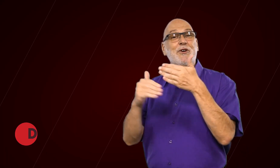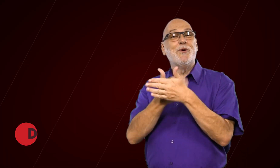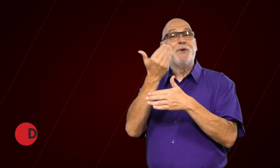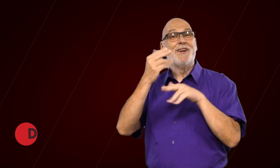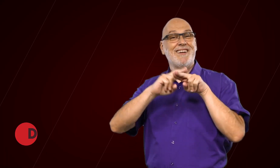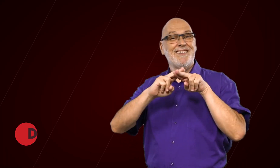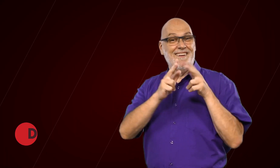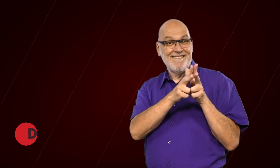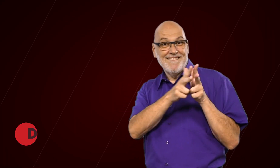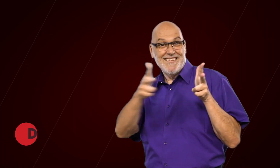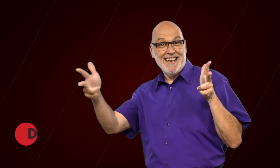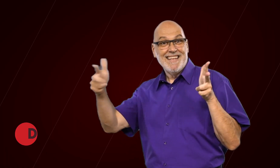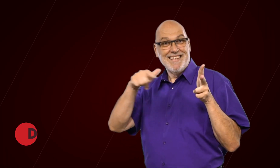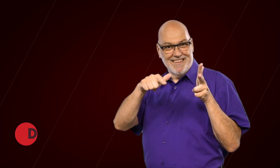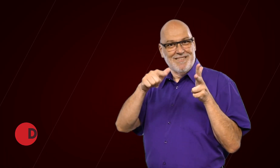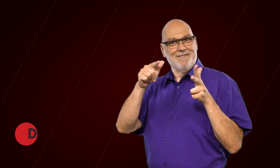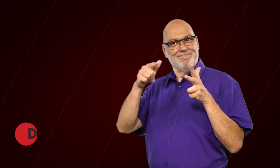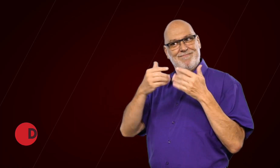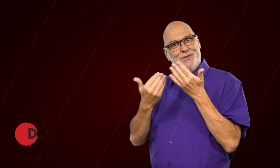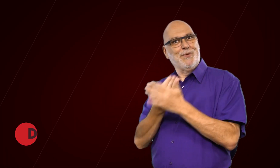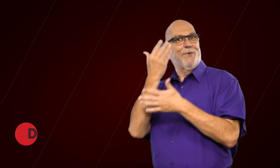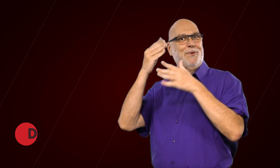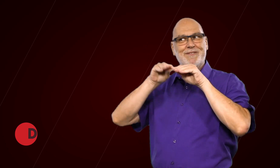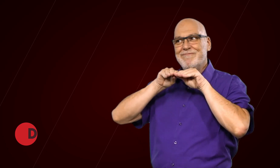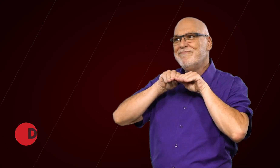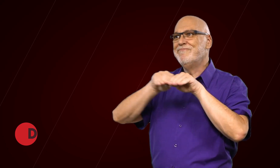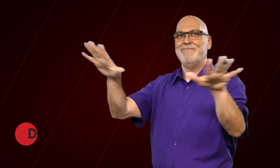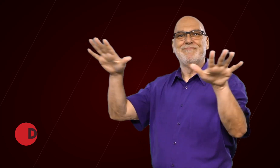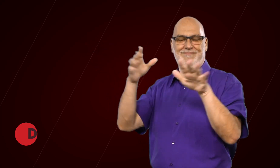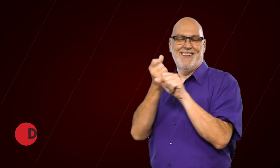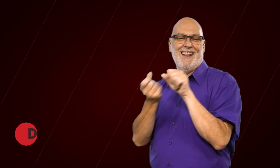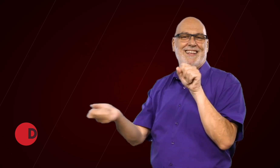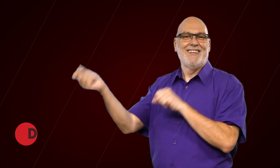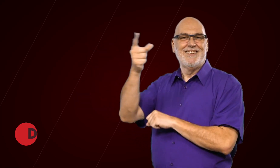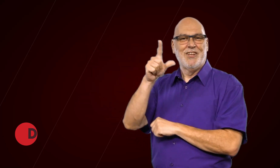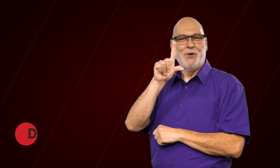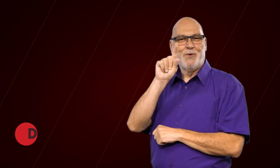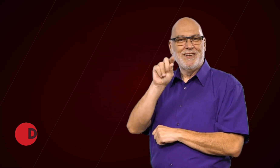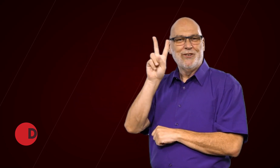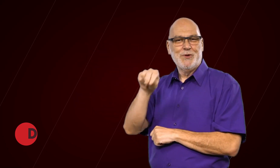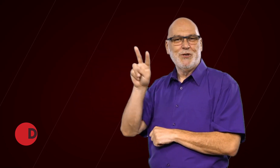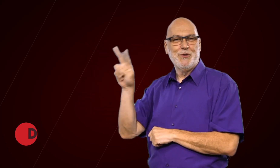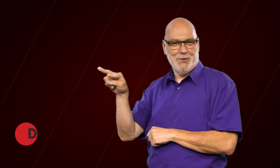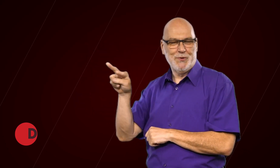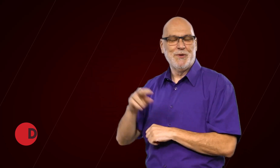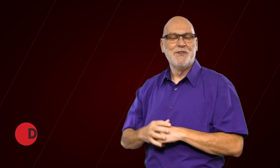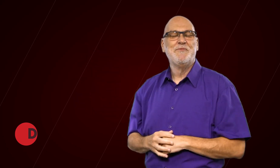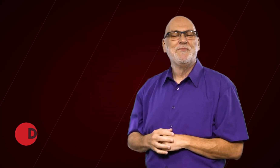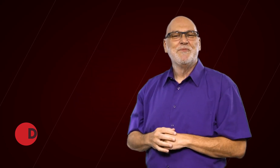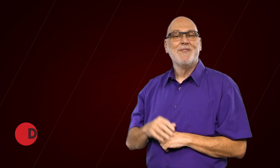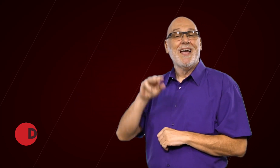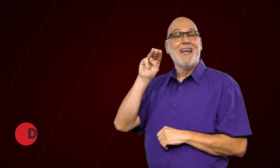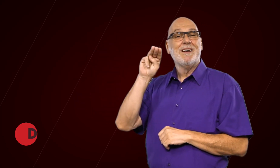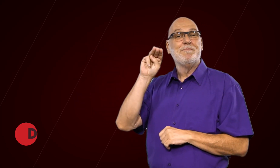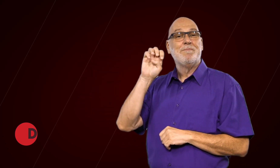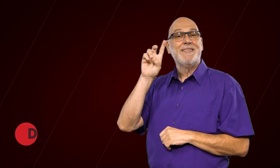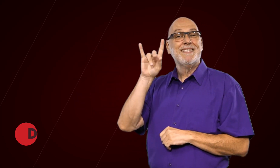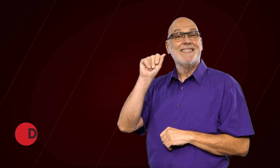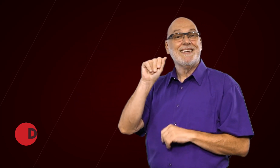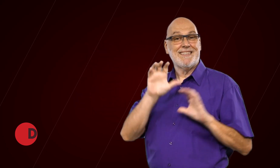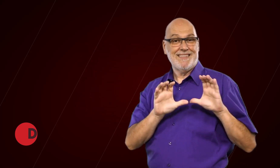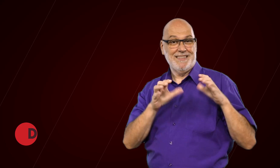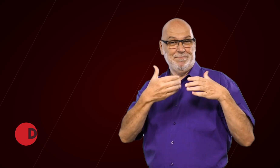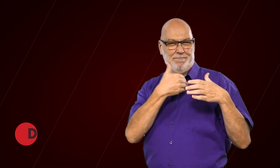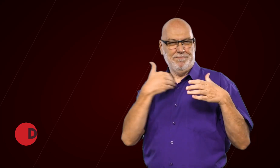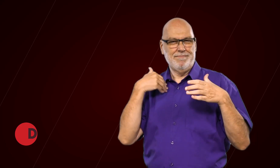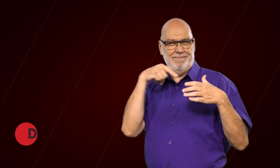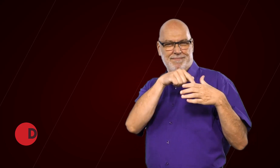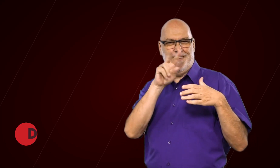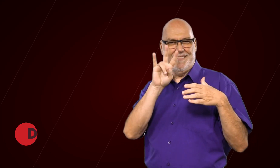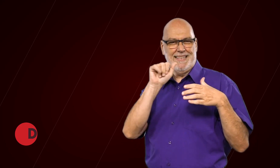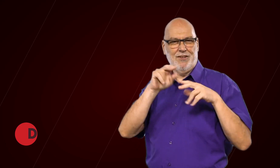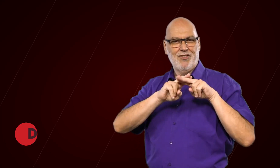[Anselmo]: This new fleet is scheduled to come out in 2022. A media team member